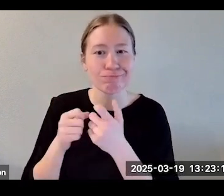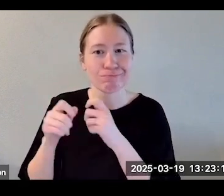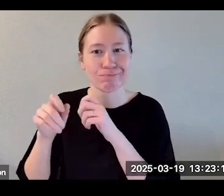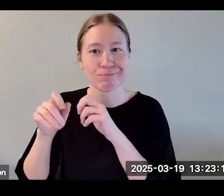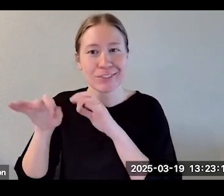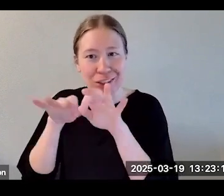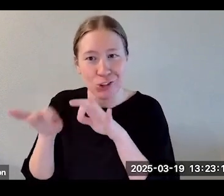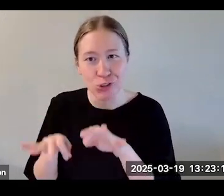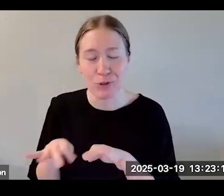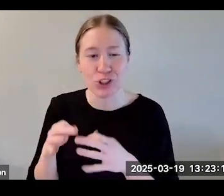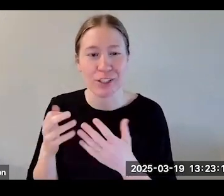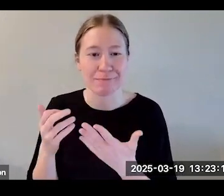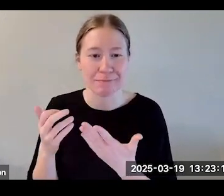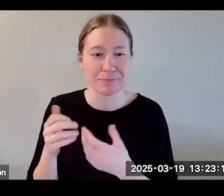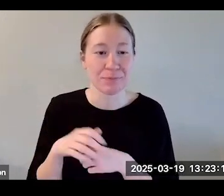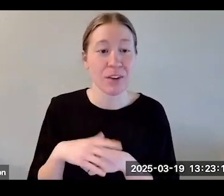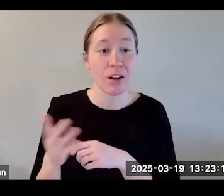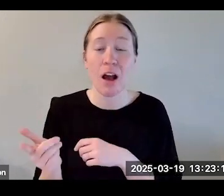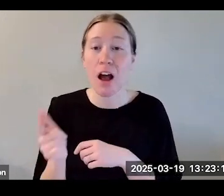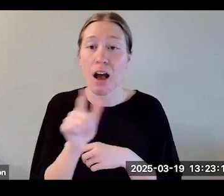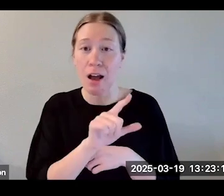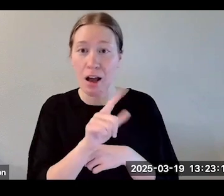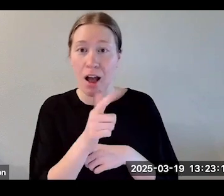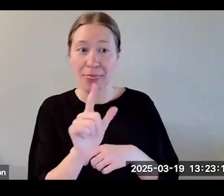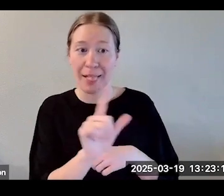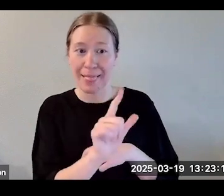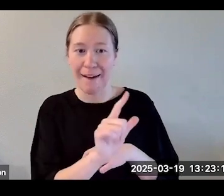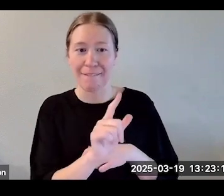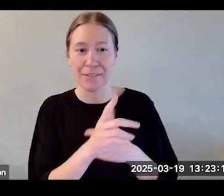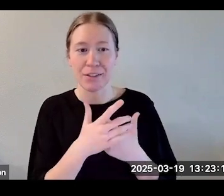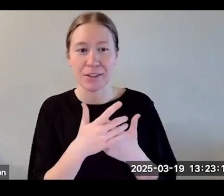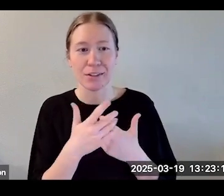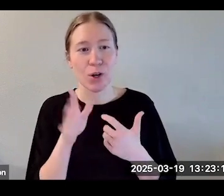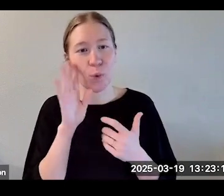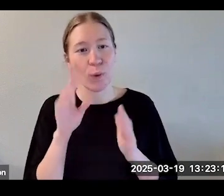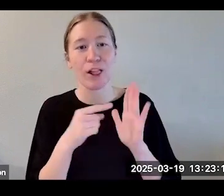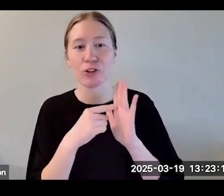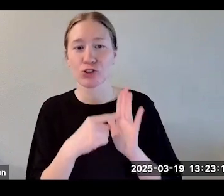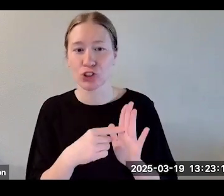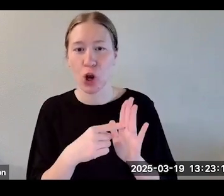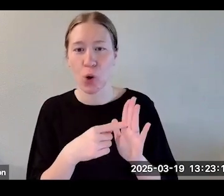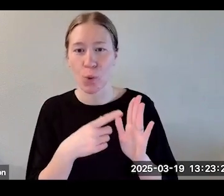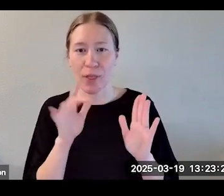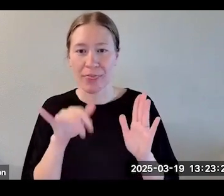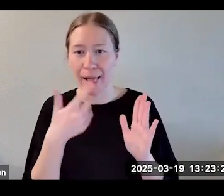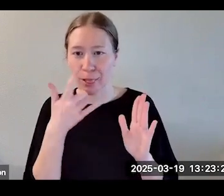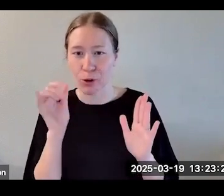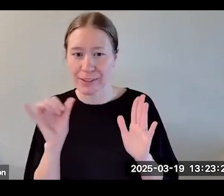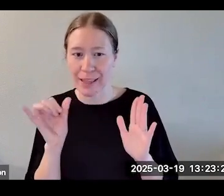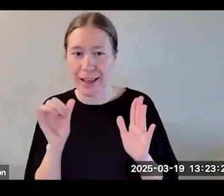and shows what that alt text option looks like when you have right-clicked in the image.